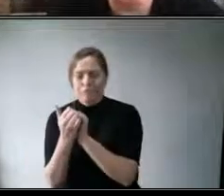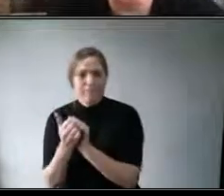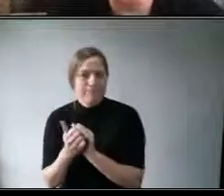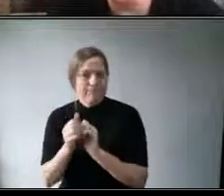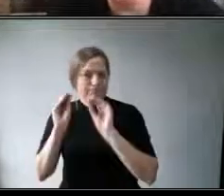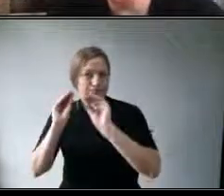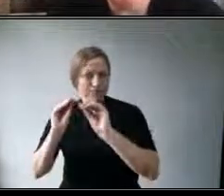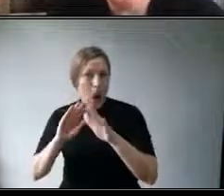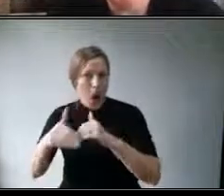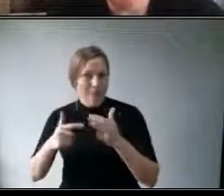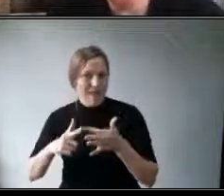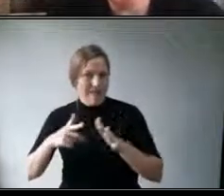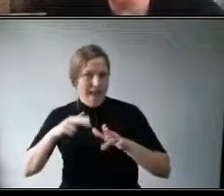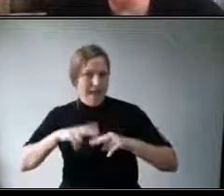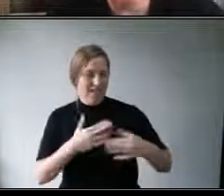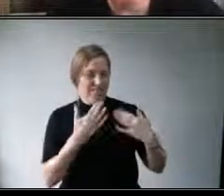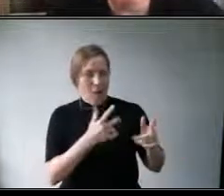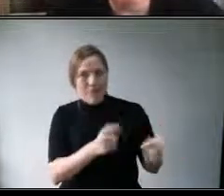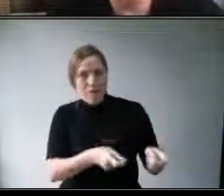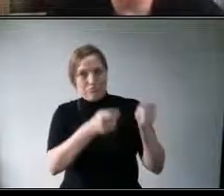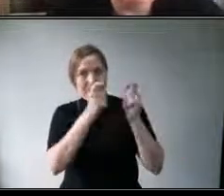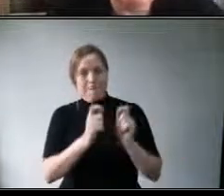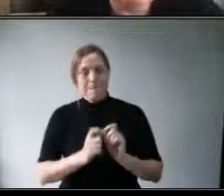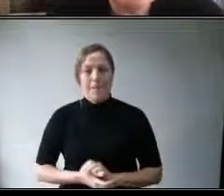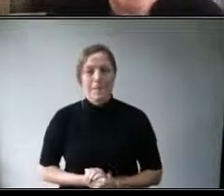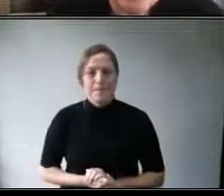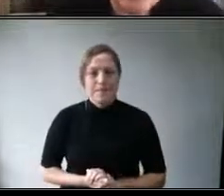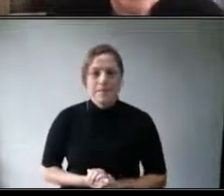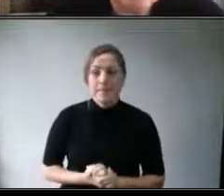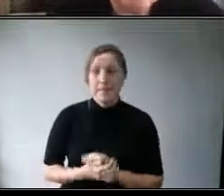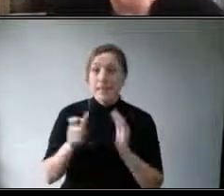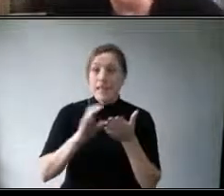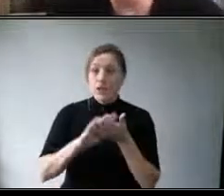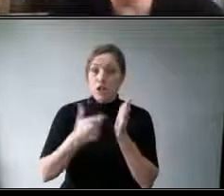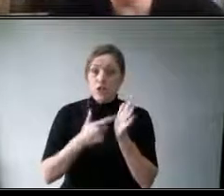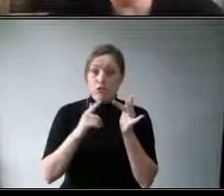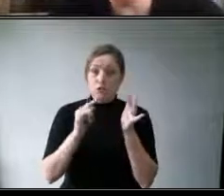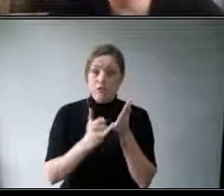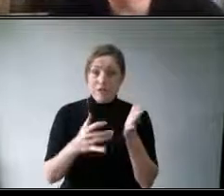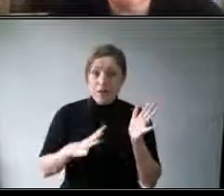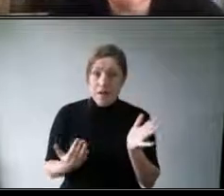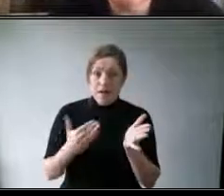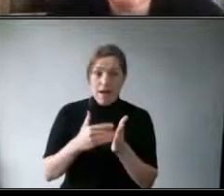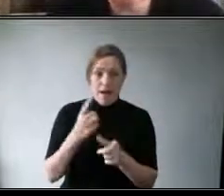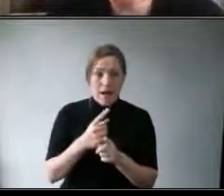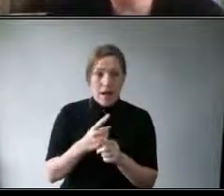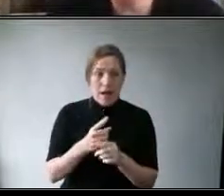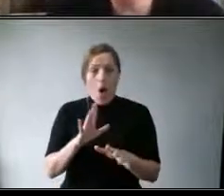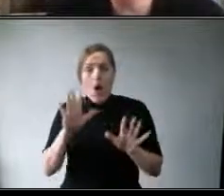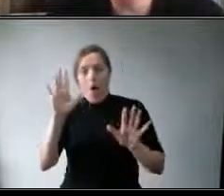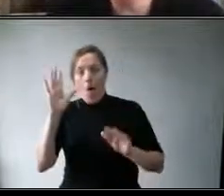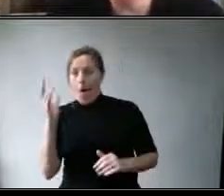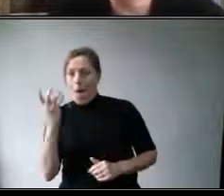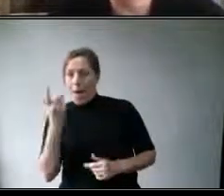up thanks janelle um chris any thoughts from you um i'll just jump in i would add um yeah